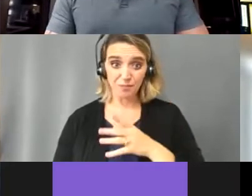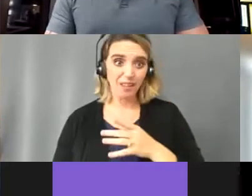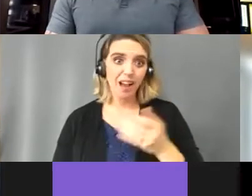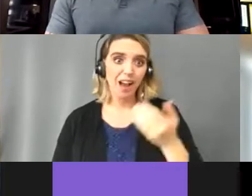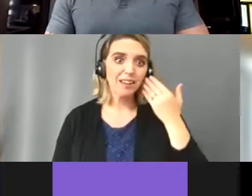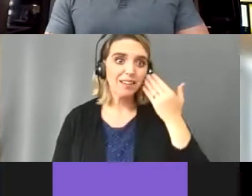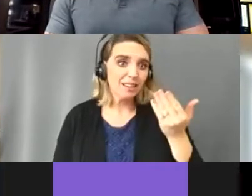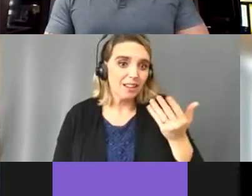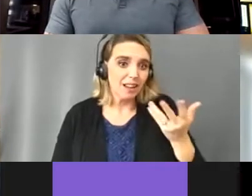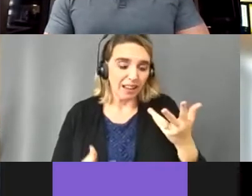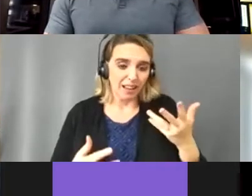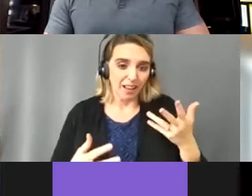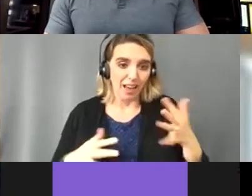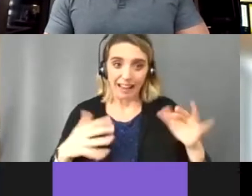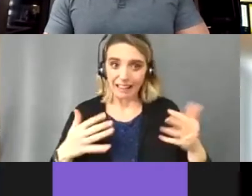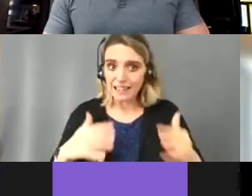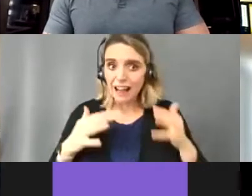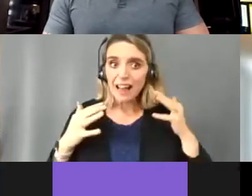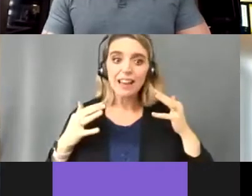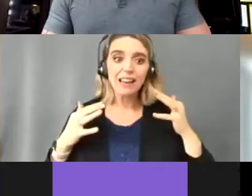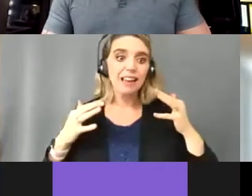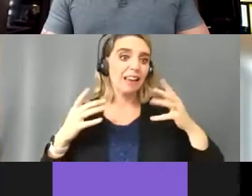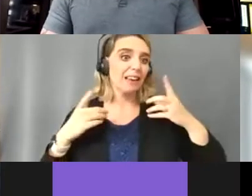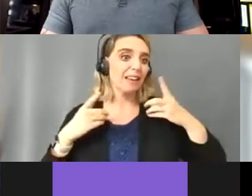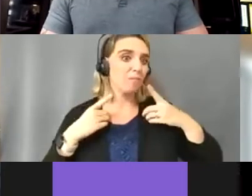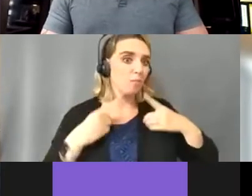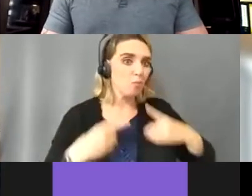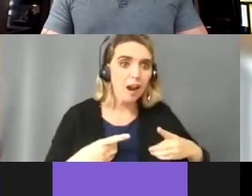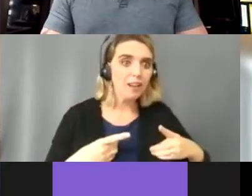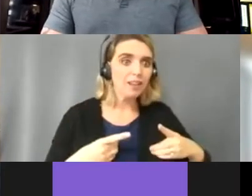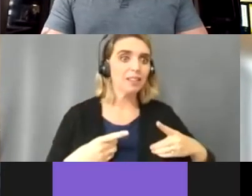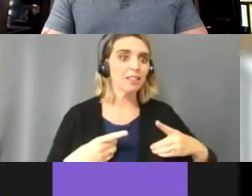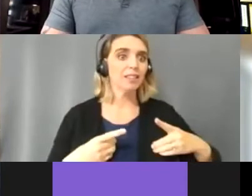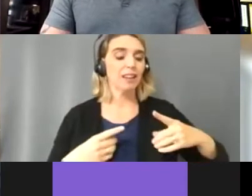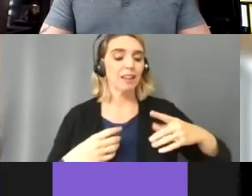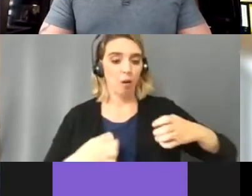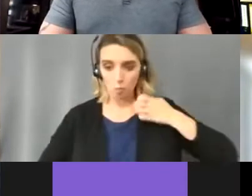with the anxiety and the depression from everything I was going through,